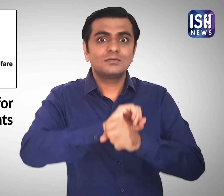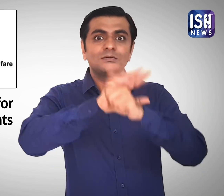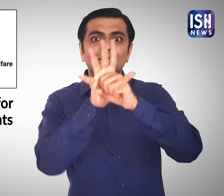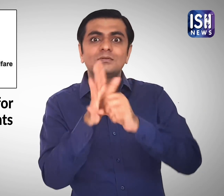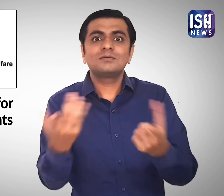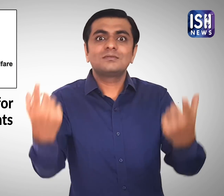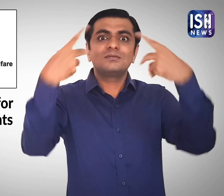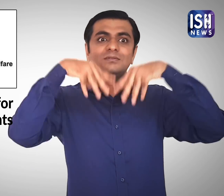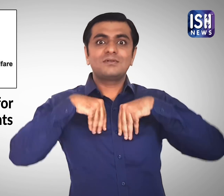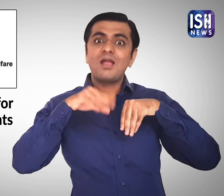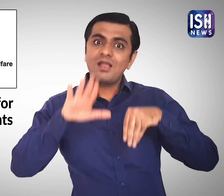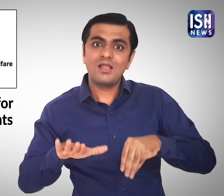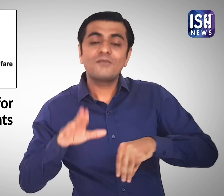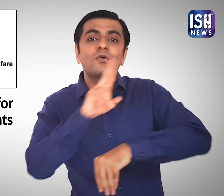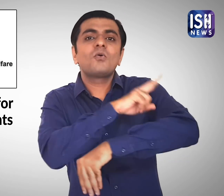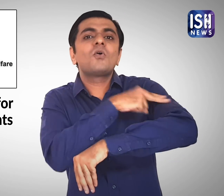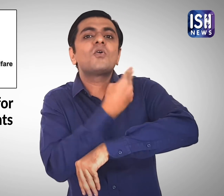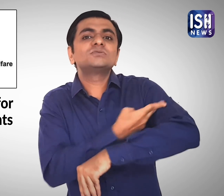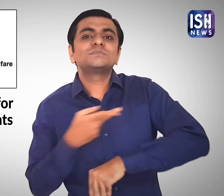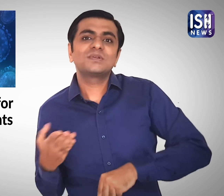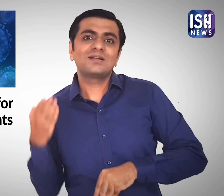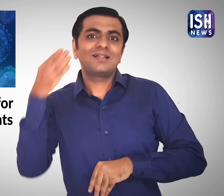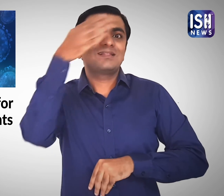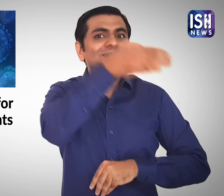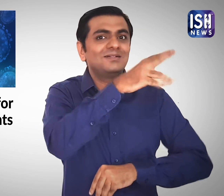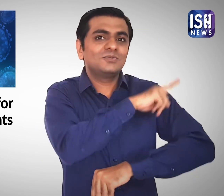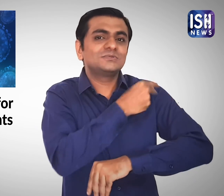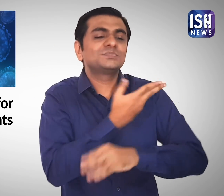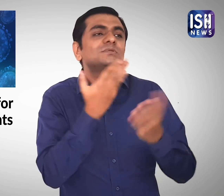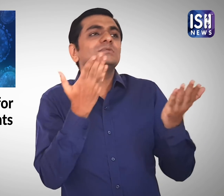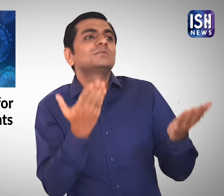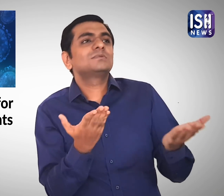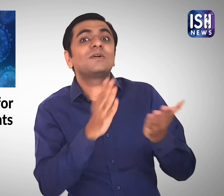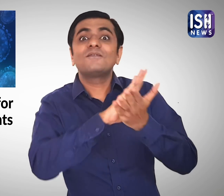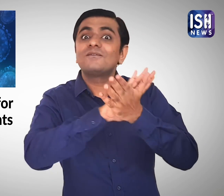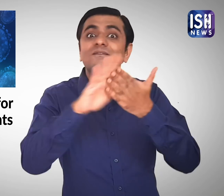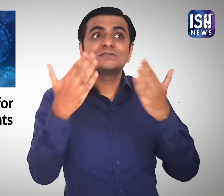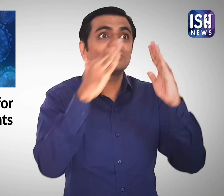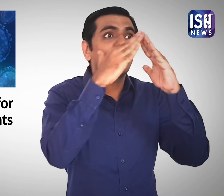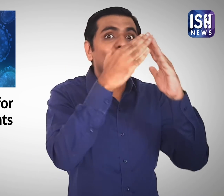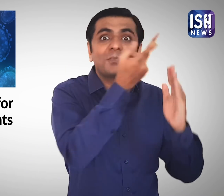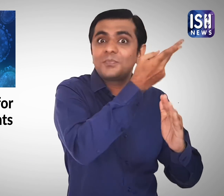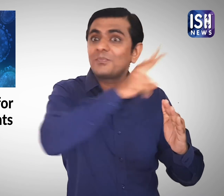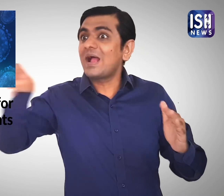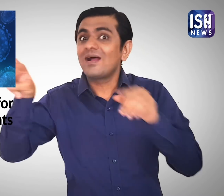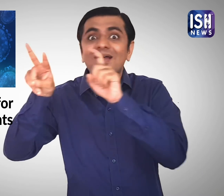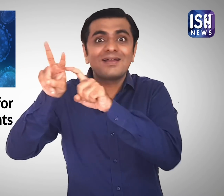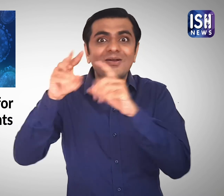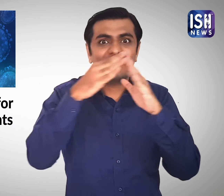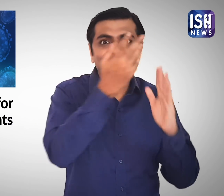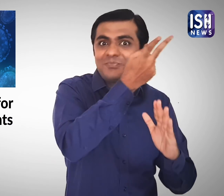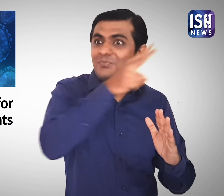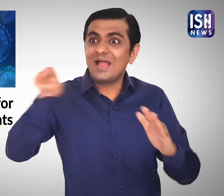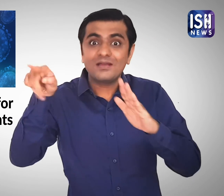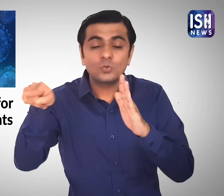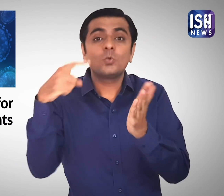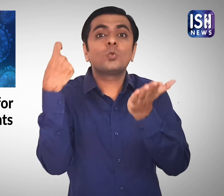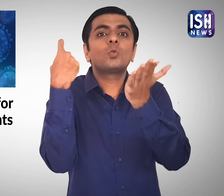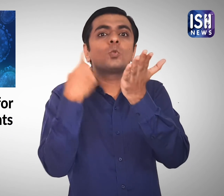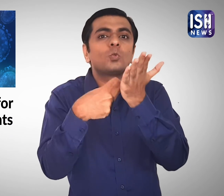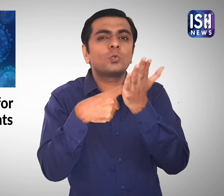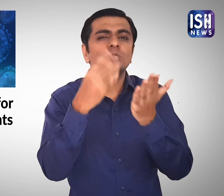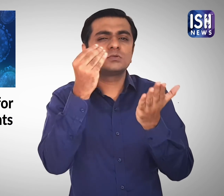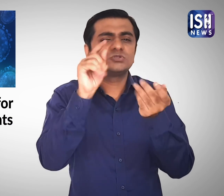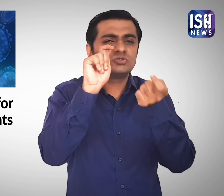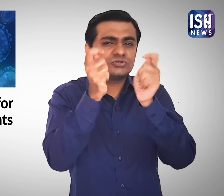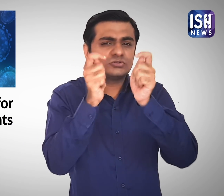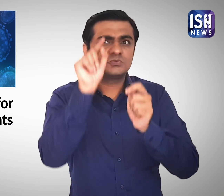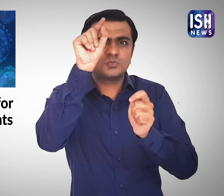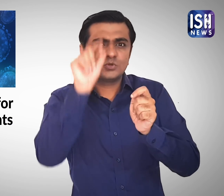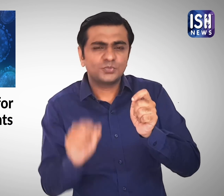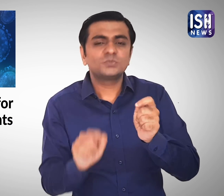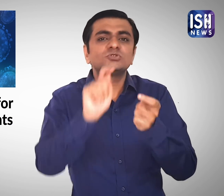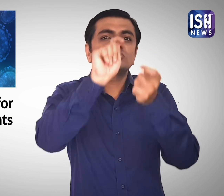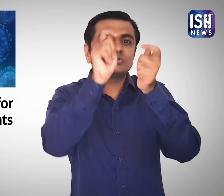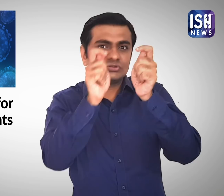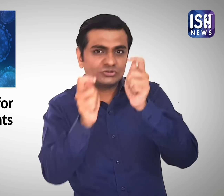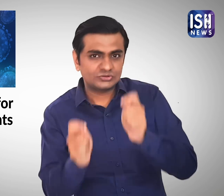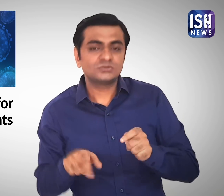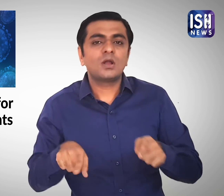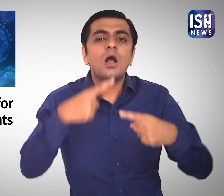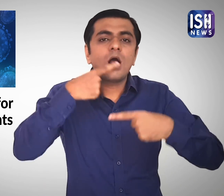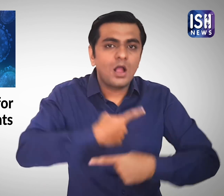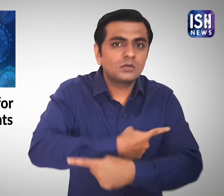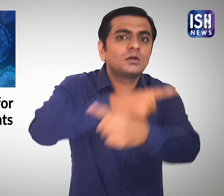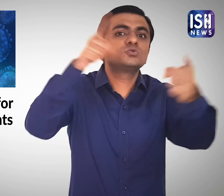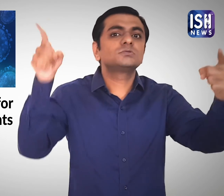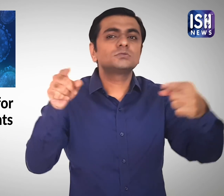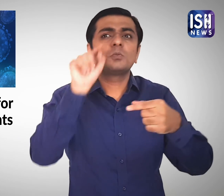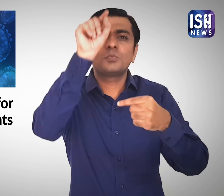revised policies for the discharge of COVID – 19 patients.